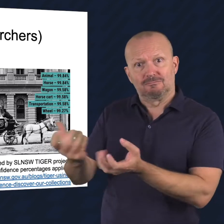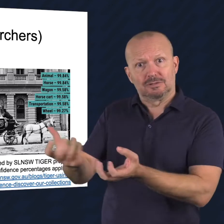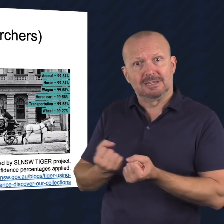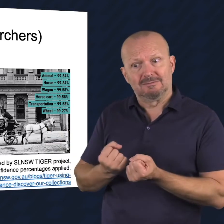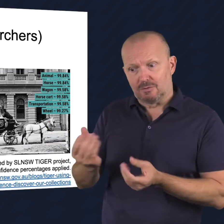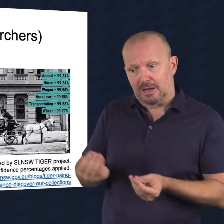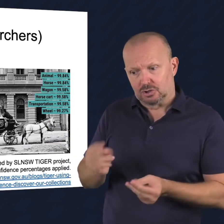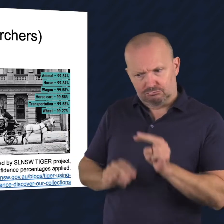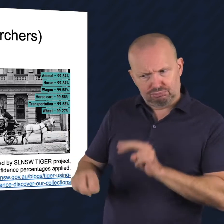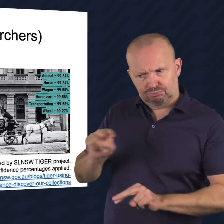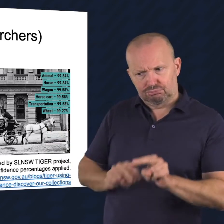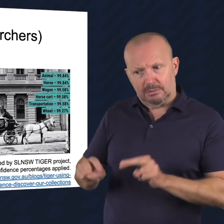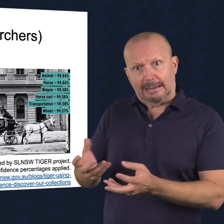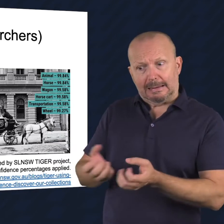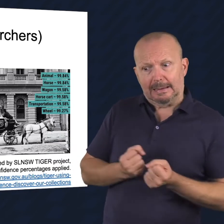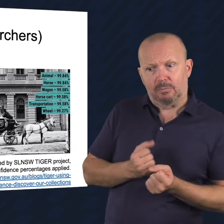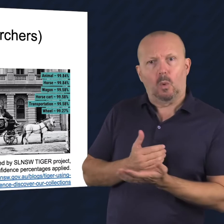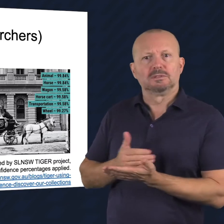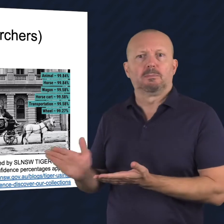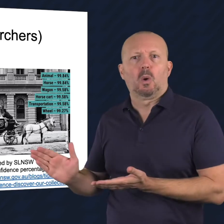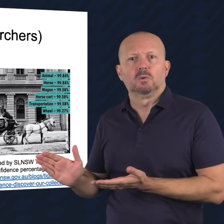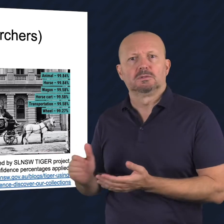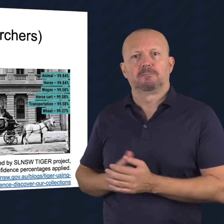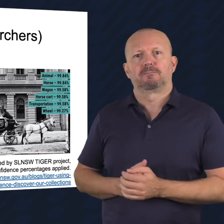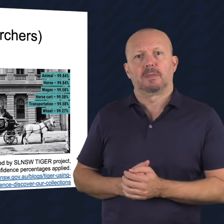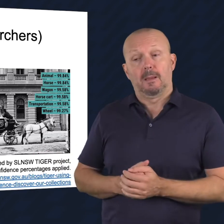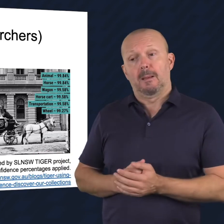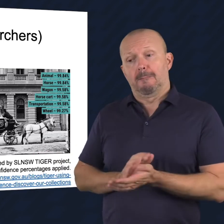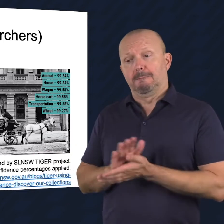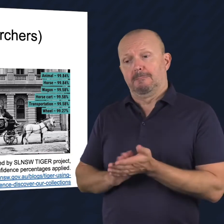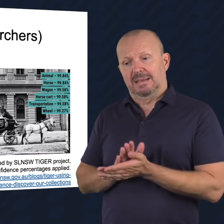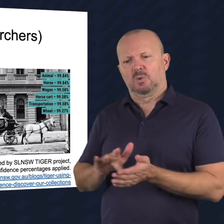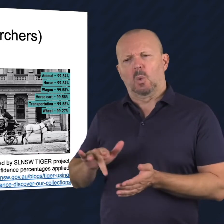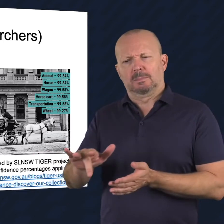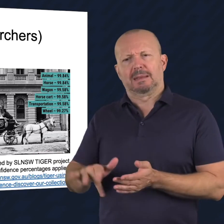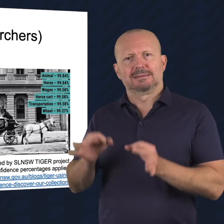approach for incoming collections, and developed a model that makes automated decision making and automated decision